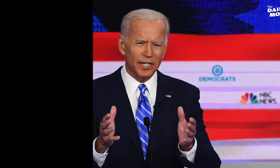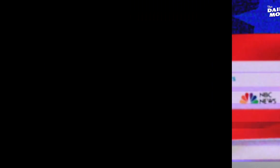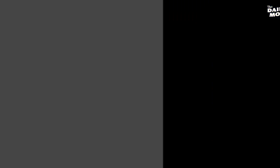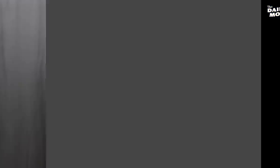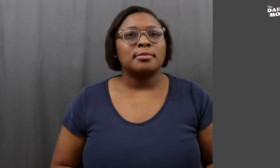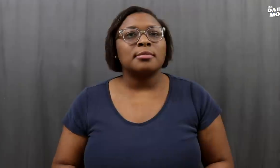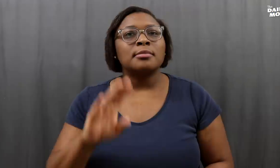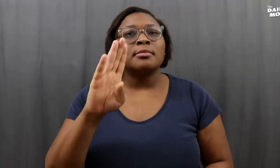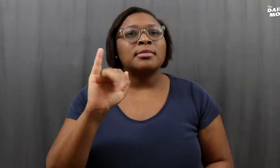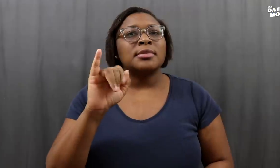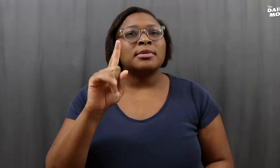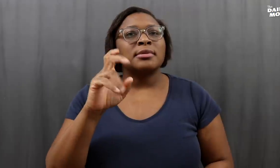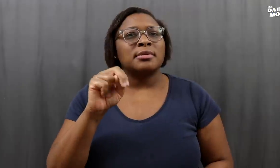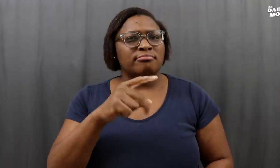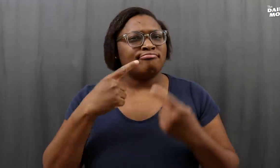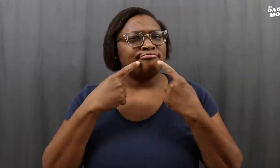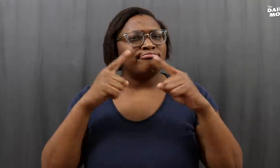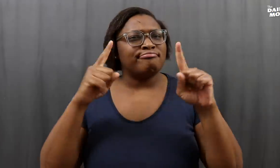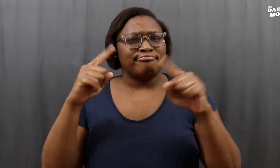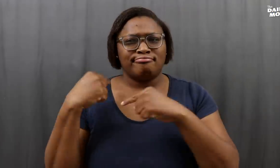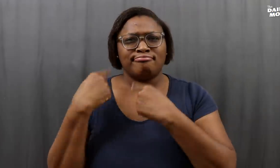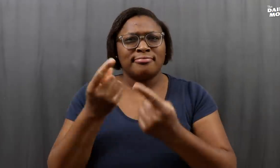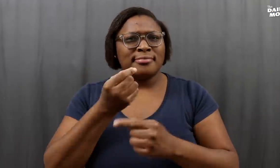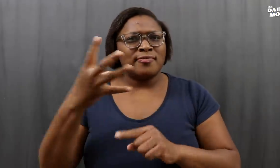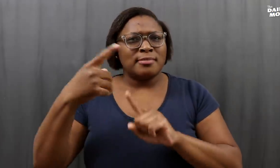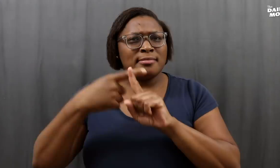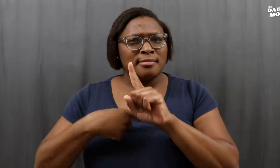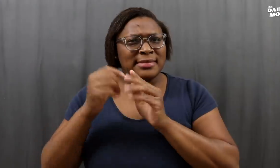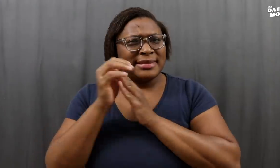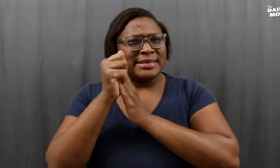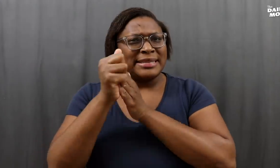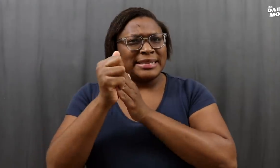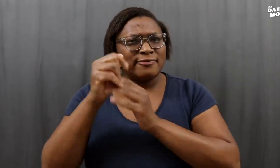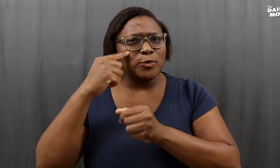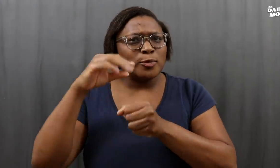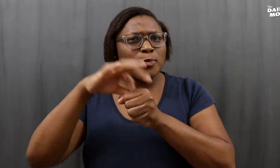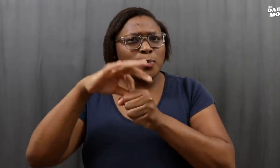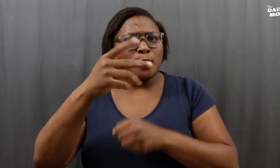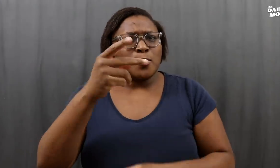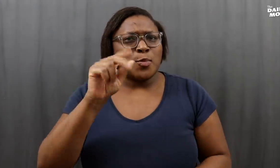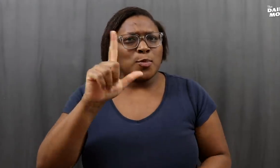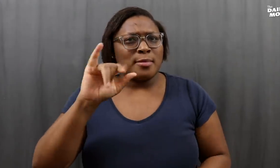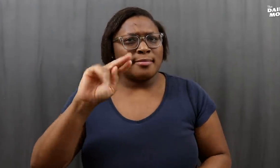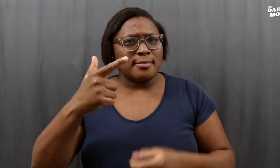Biden has achieved top polling in the Democratic race